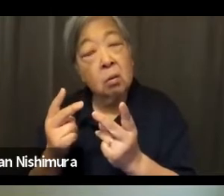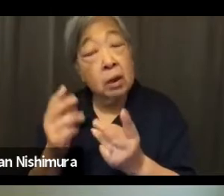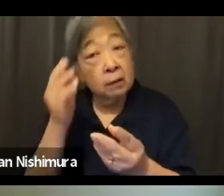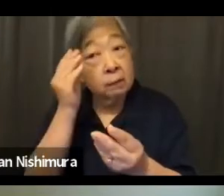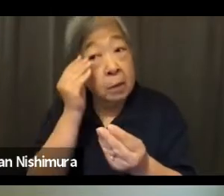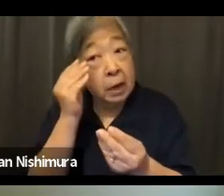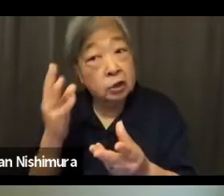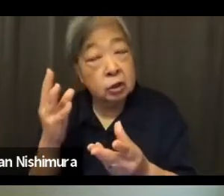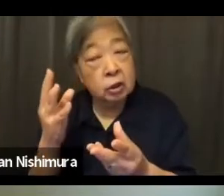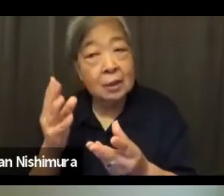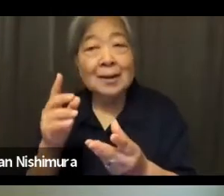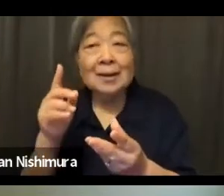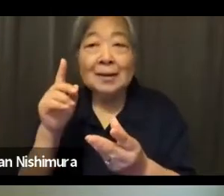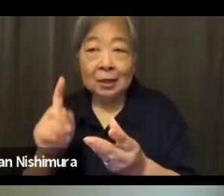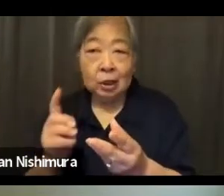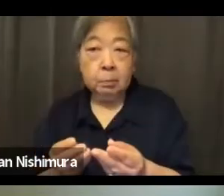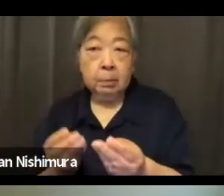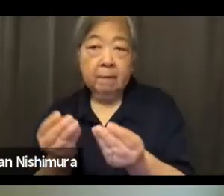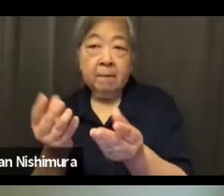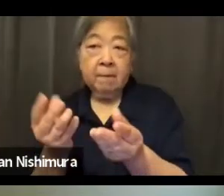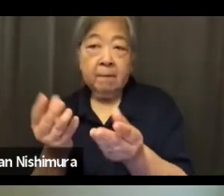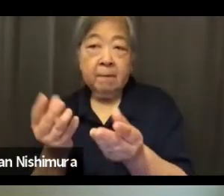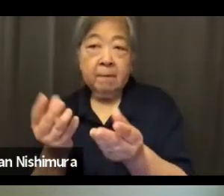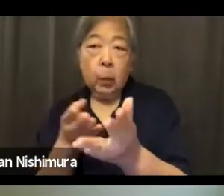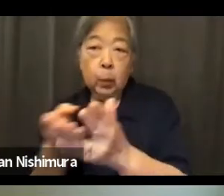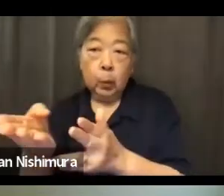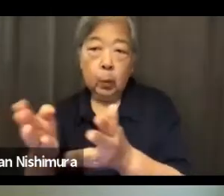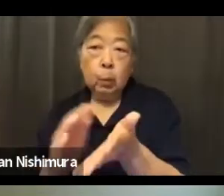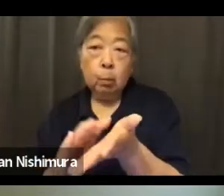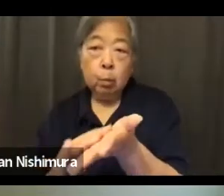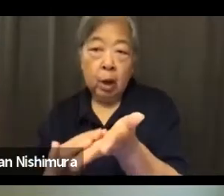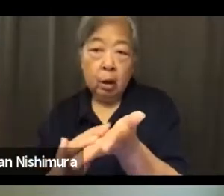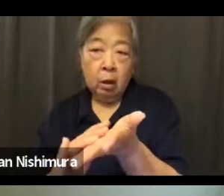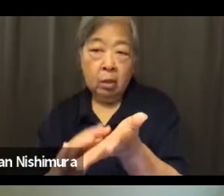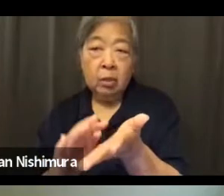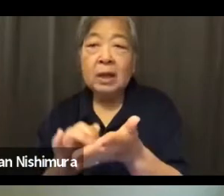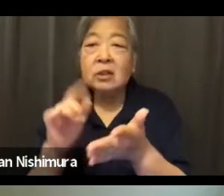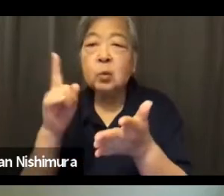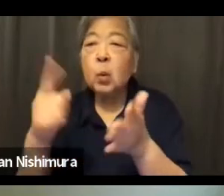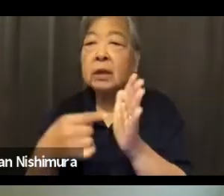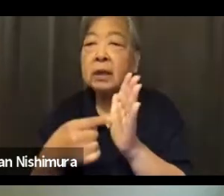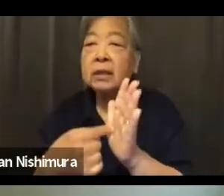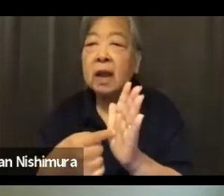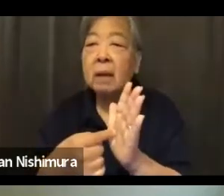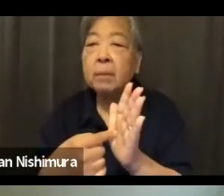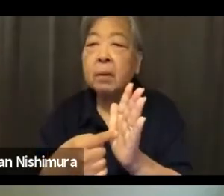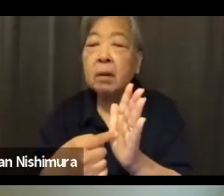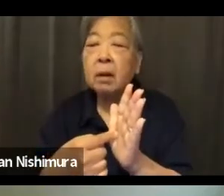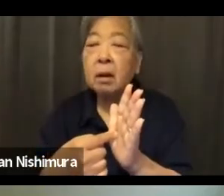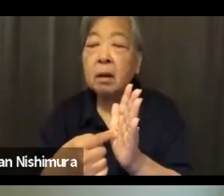needed to be provided in Braille, so that's just one example of how you may be familiar